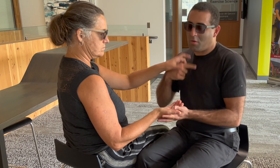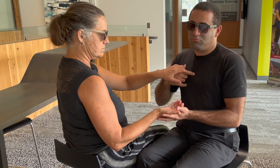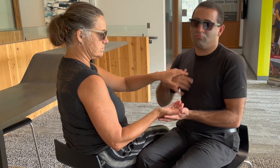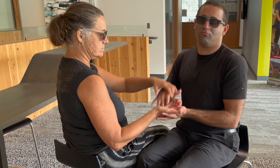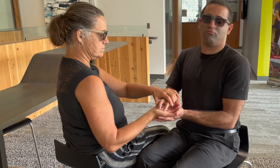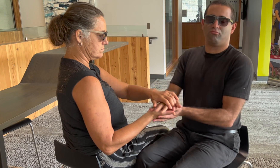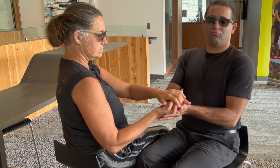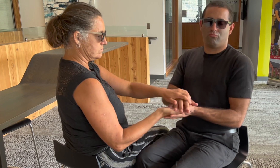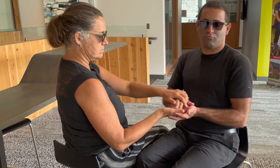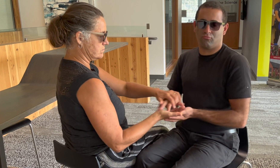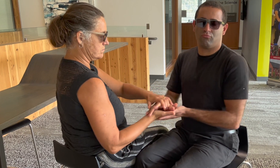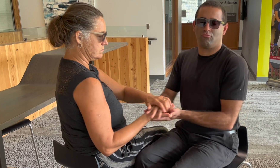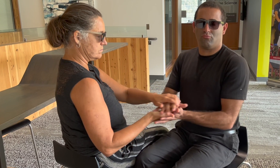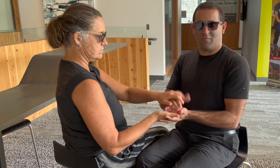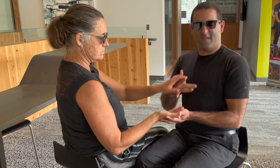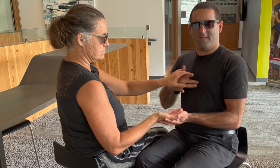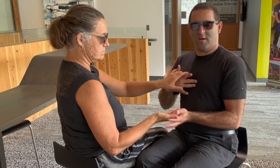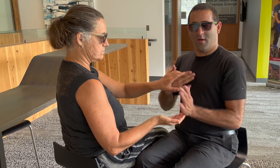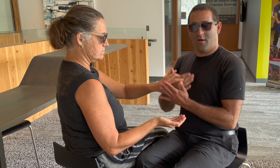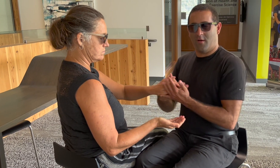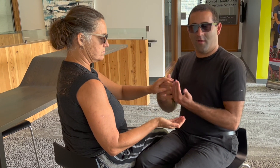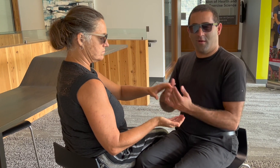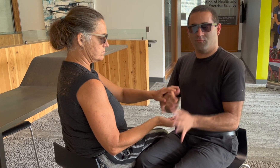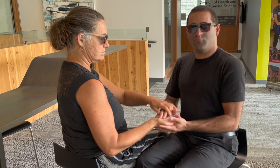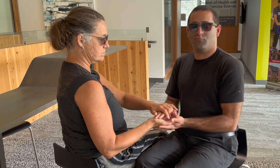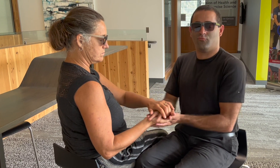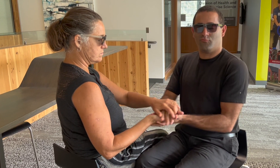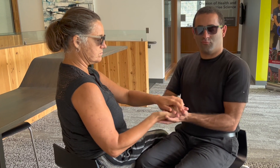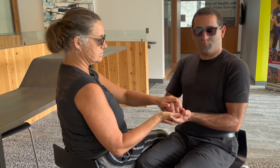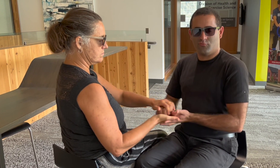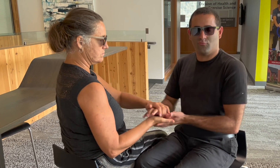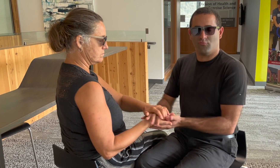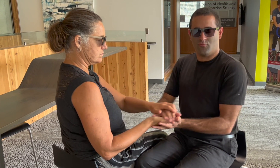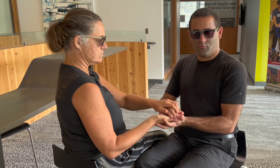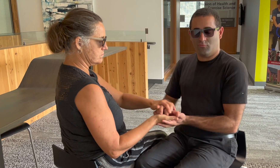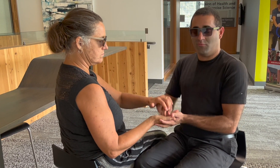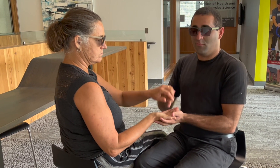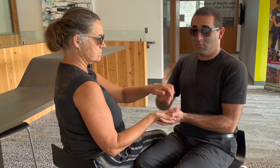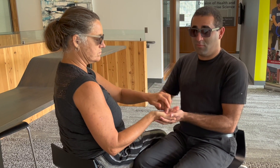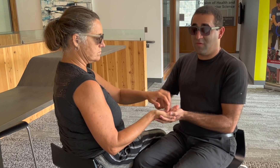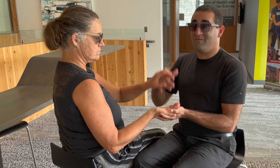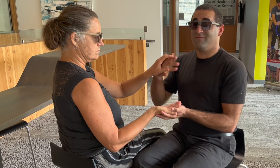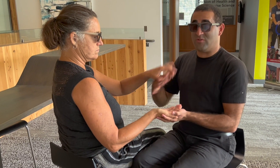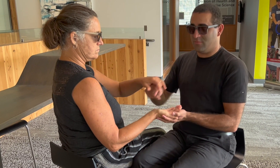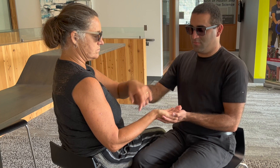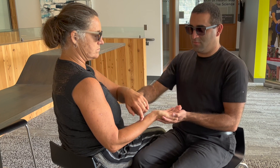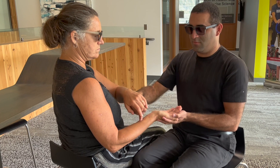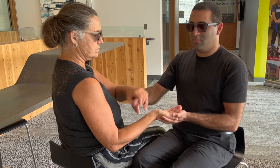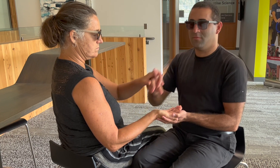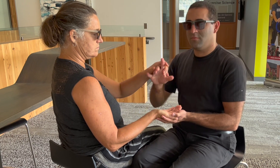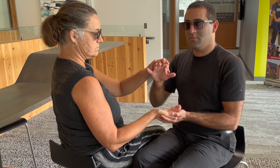This is not a hard dish to make. I then show selecting the tortilla chip and dipping it in the salsa to enjoy.